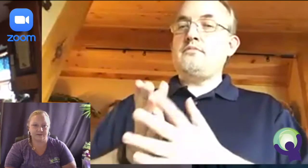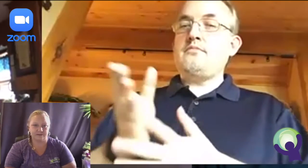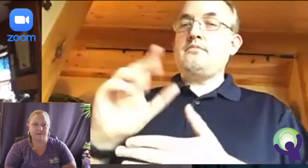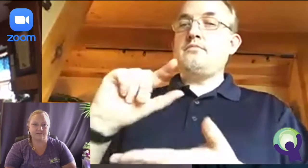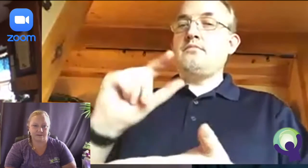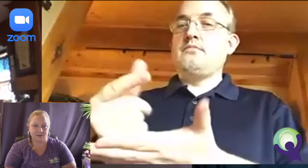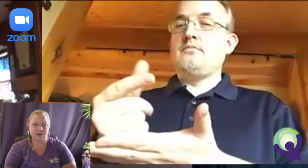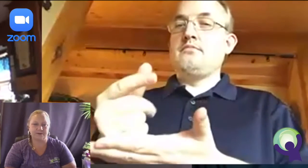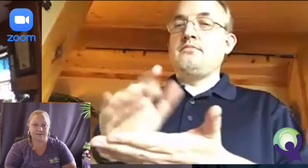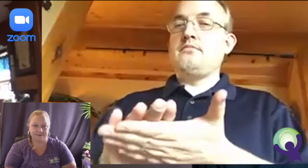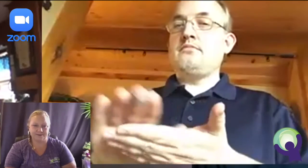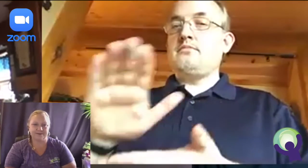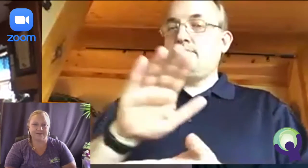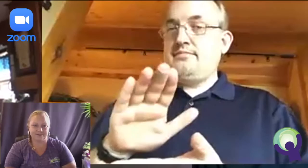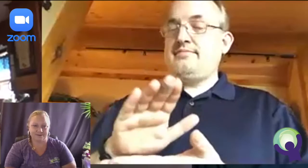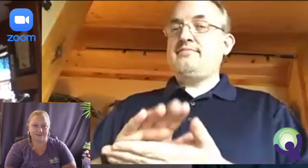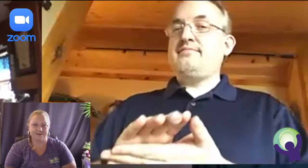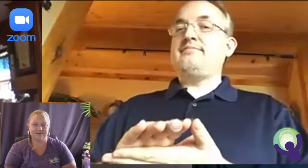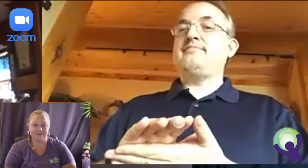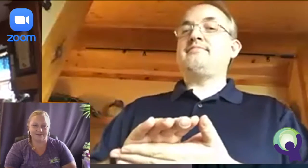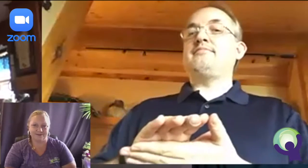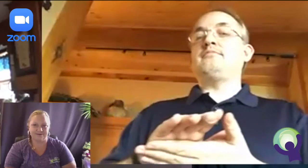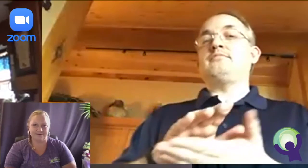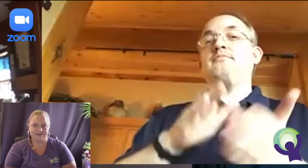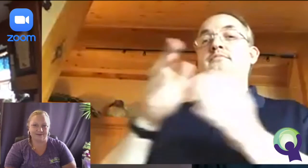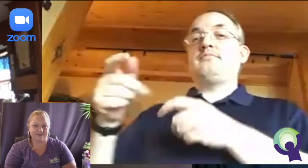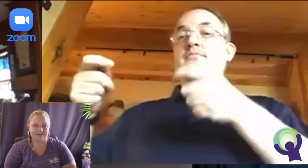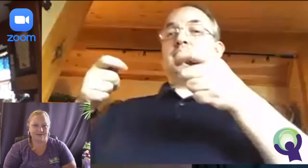You really have to discipline yourself to get through to graduation.